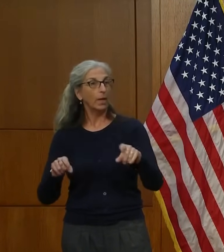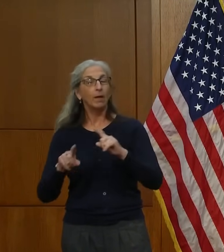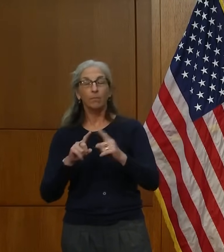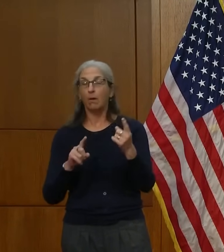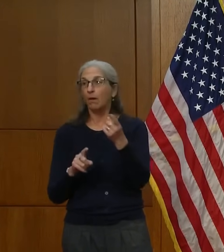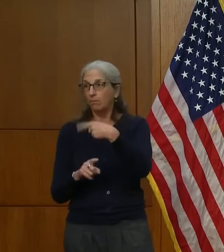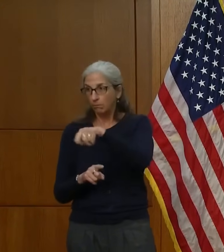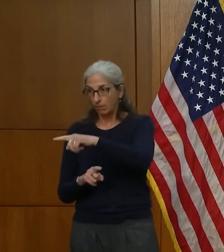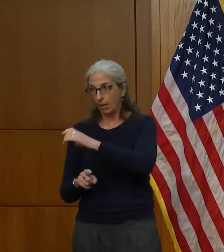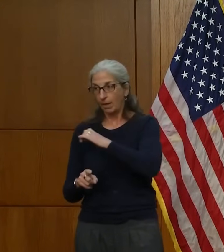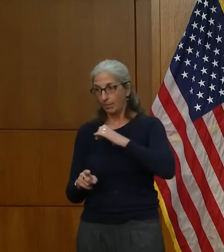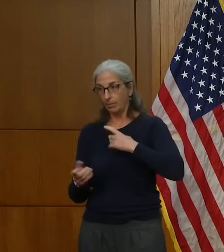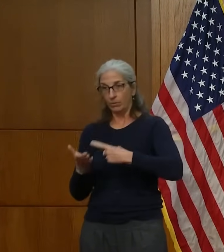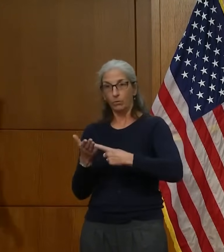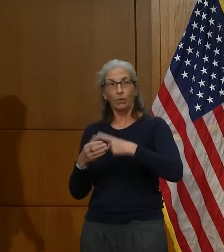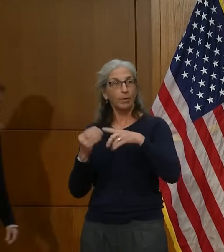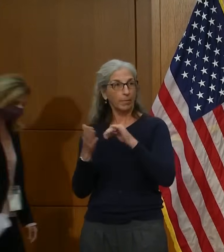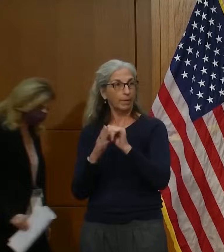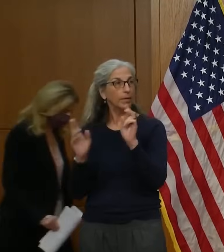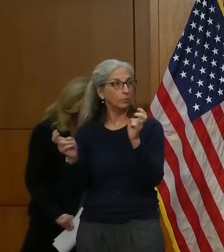COMMITTEE ON LILLIAN CAN CAN